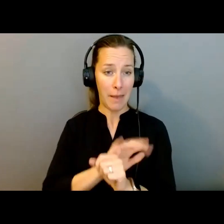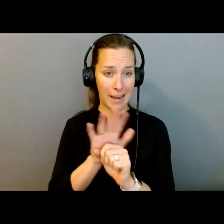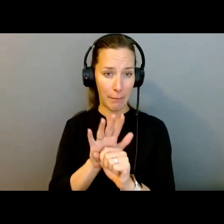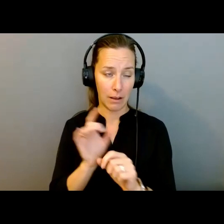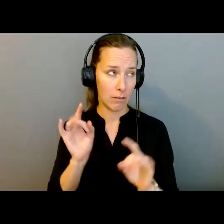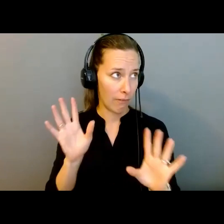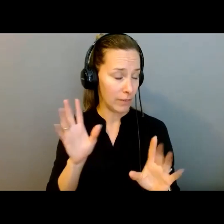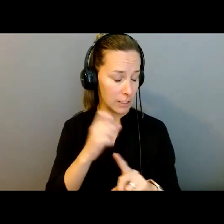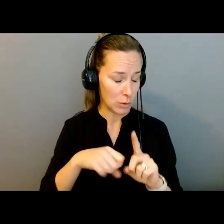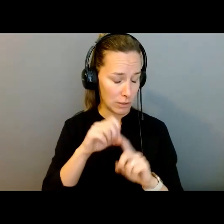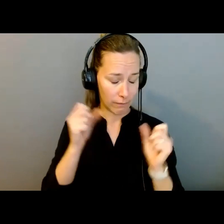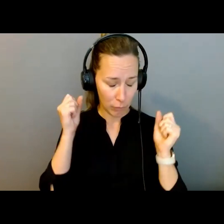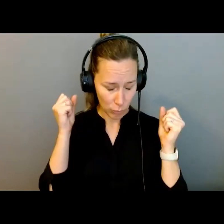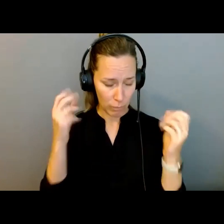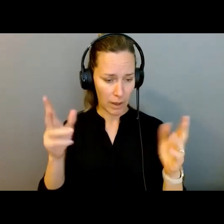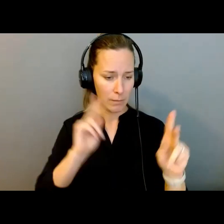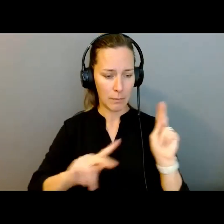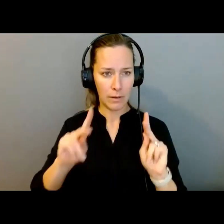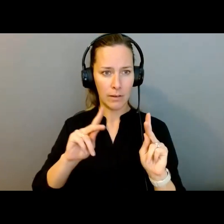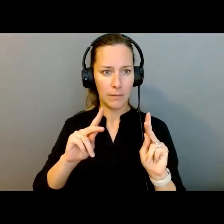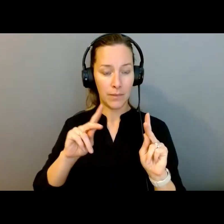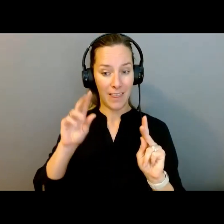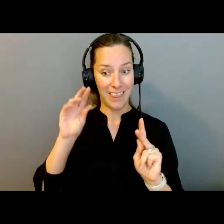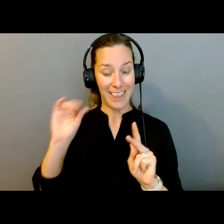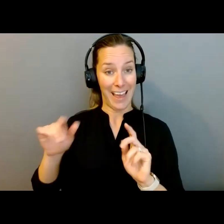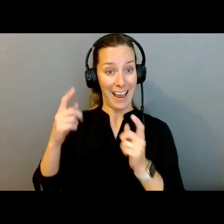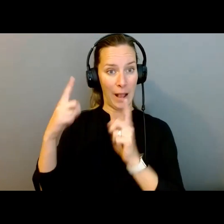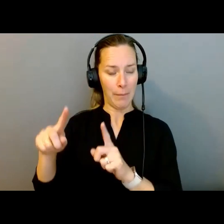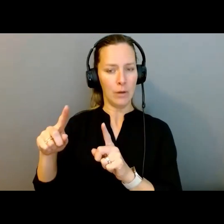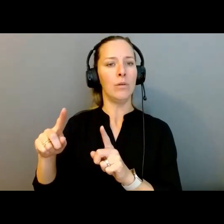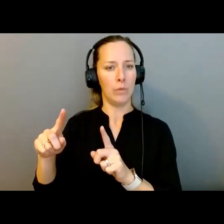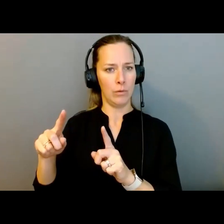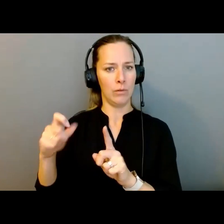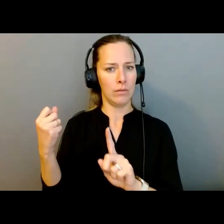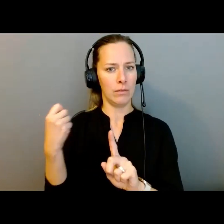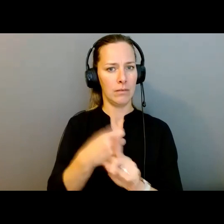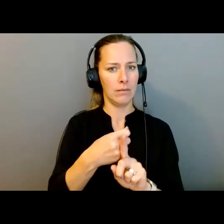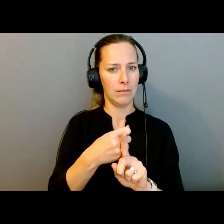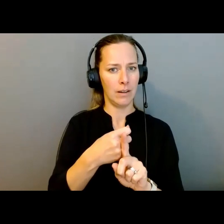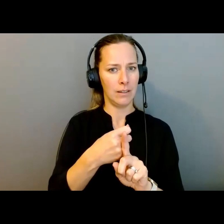for so many people, there was something that shifted around people's thinking of access.